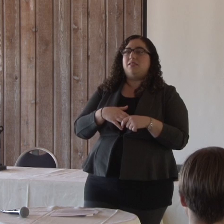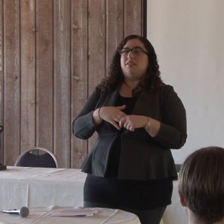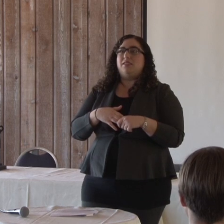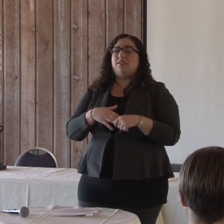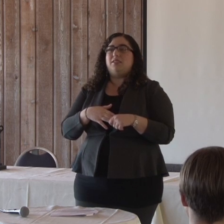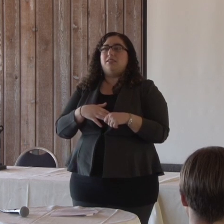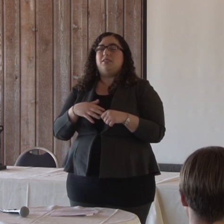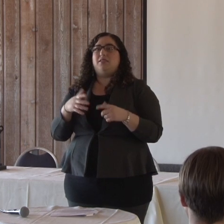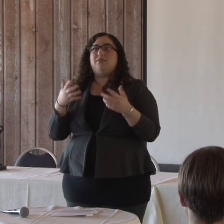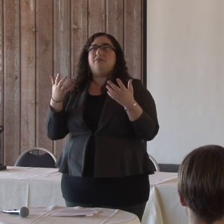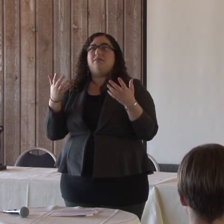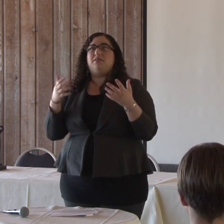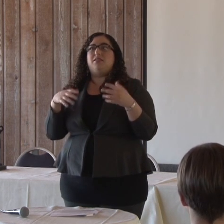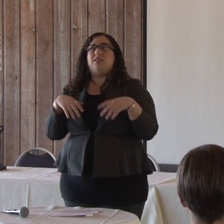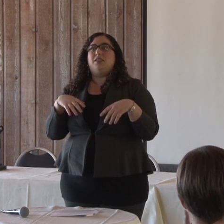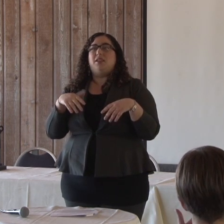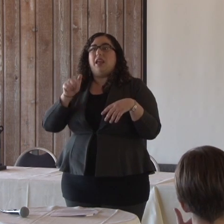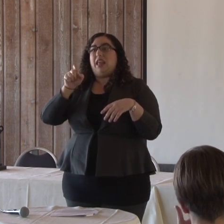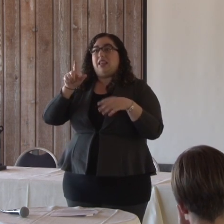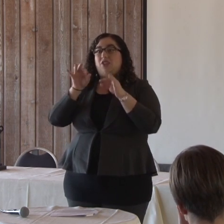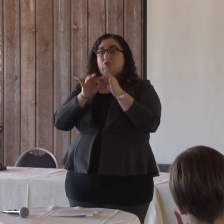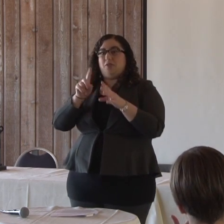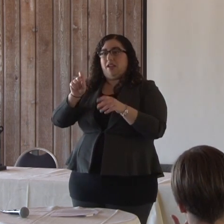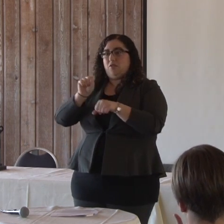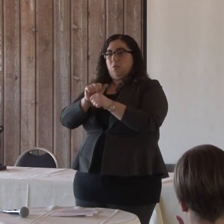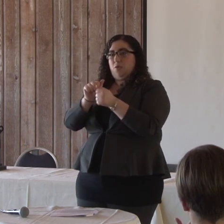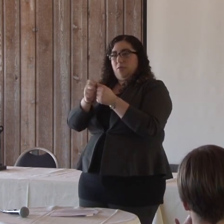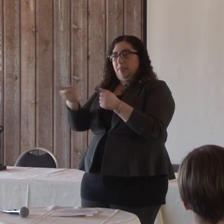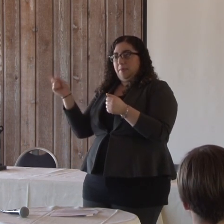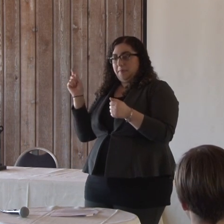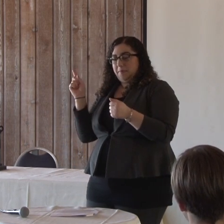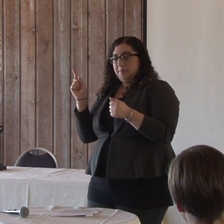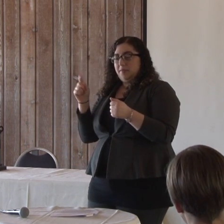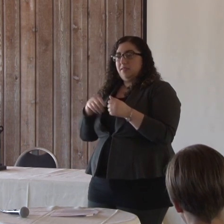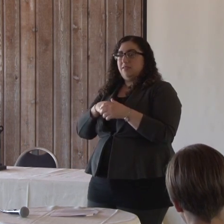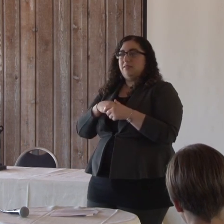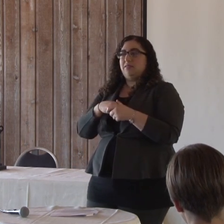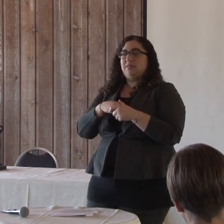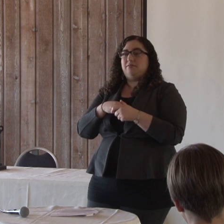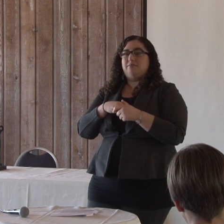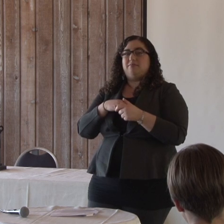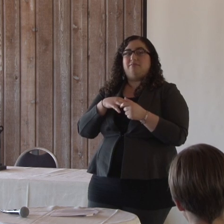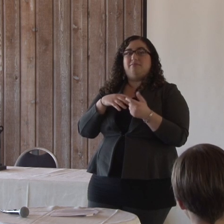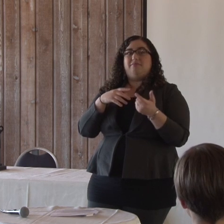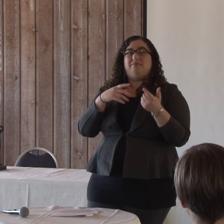The different religions here the different styles in dress and grooming.